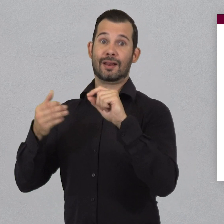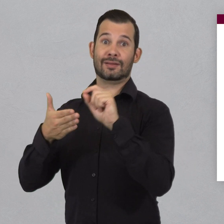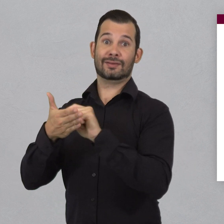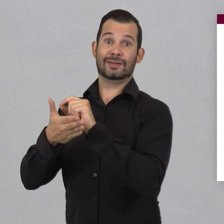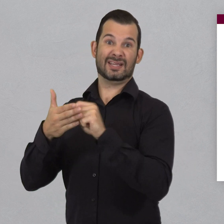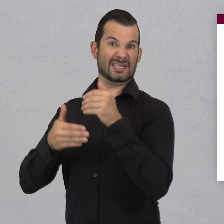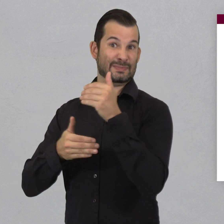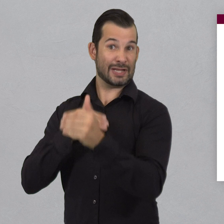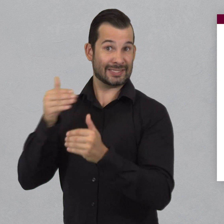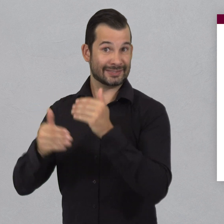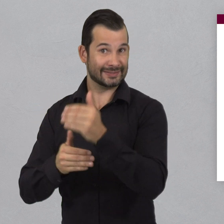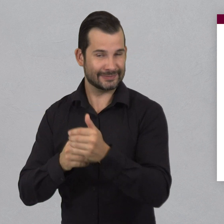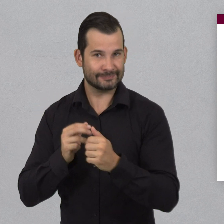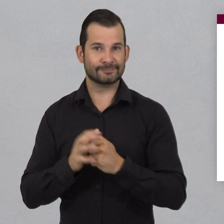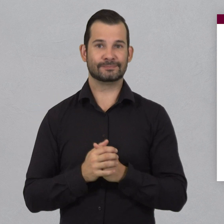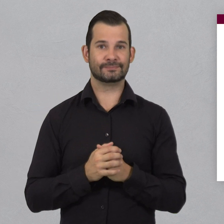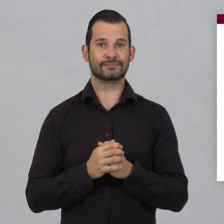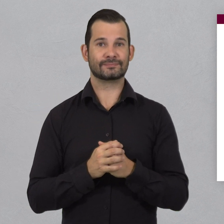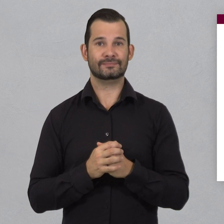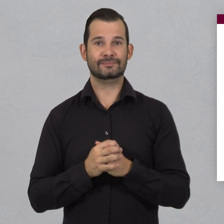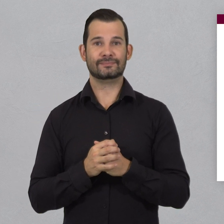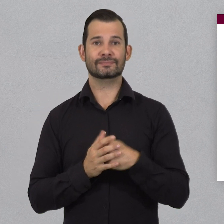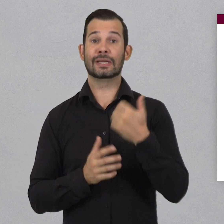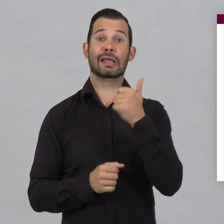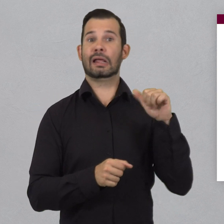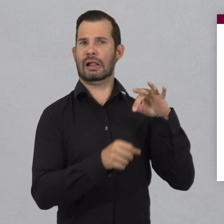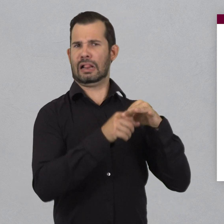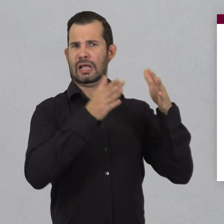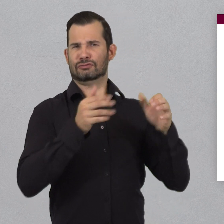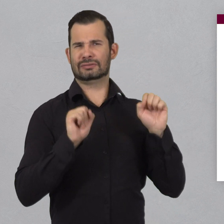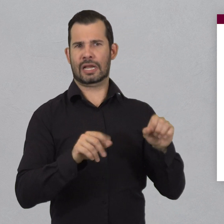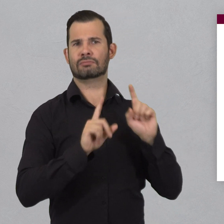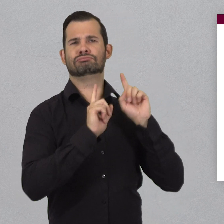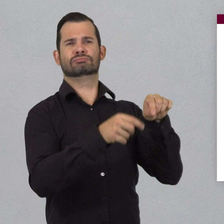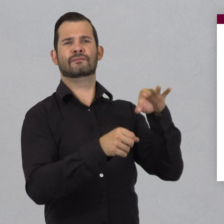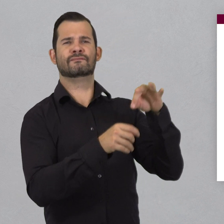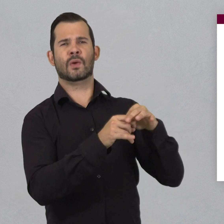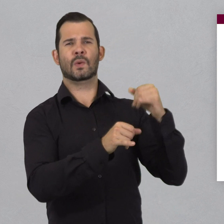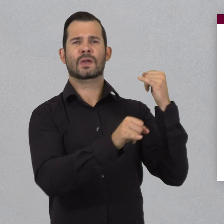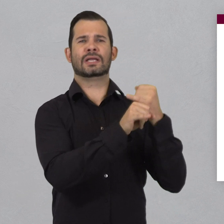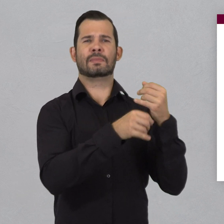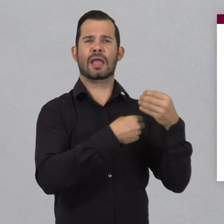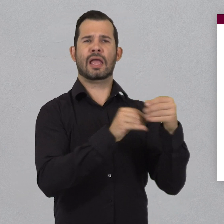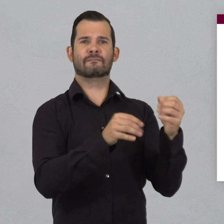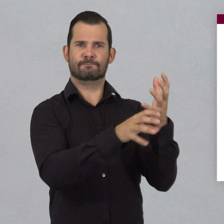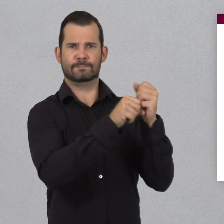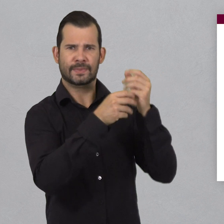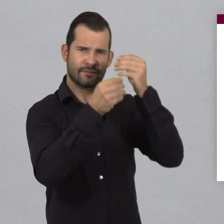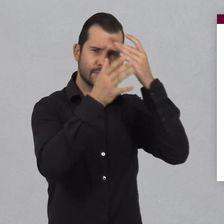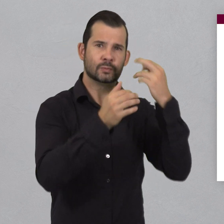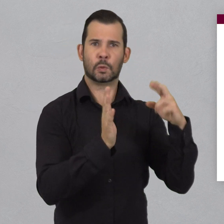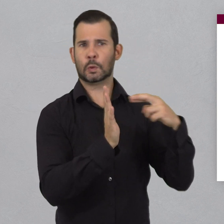you vote using the special ballot process. Any elector can go to a Vote on Campus office